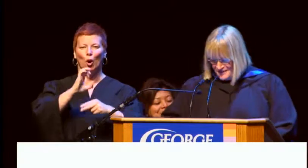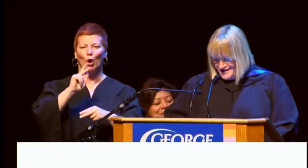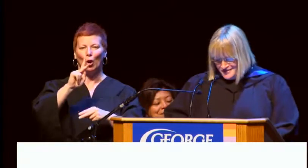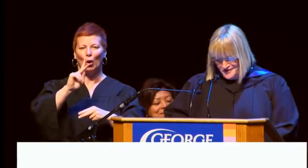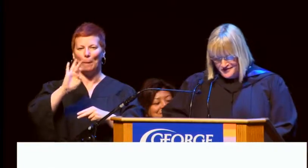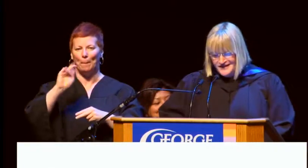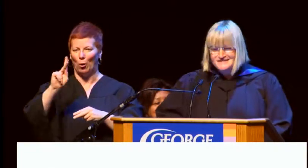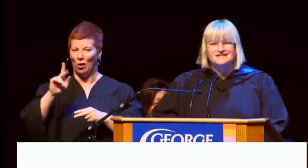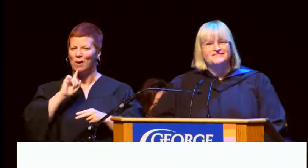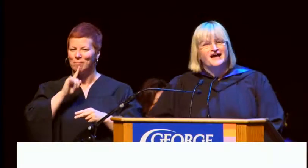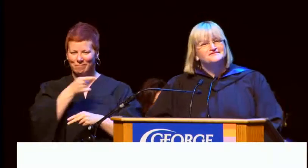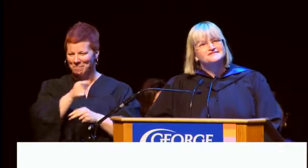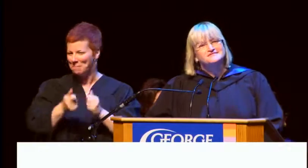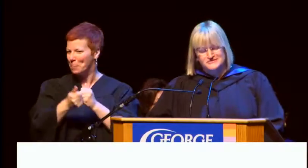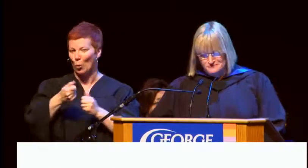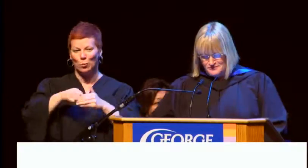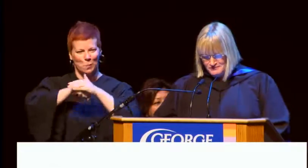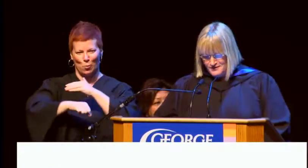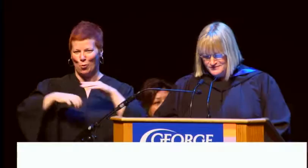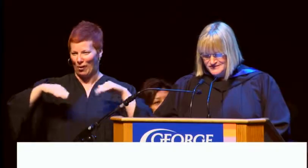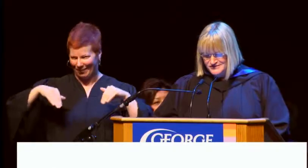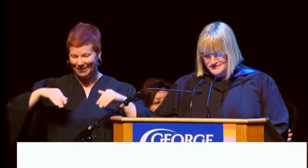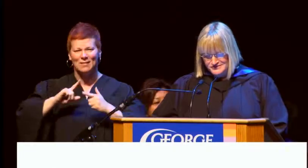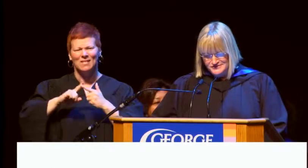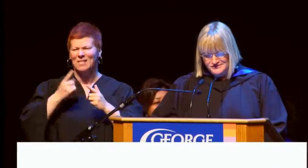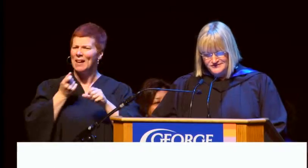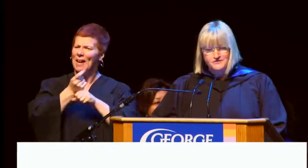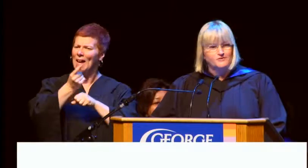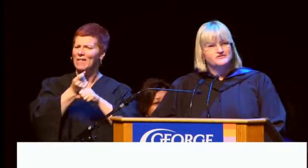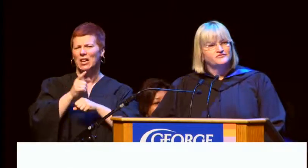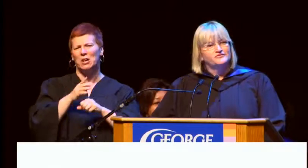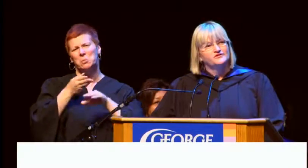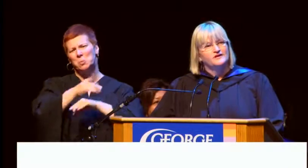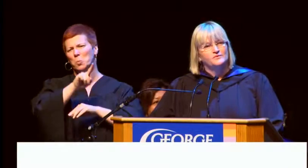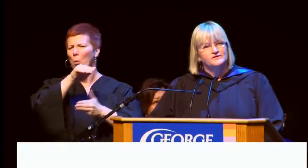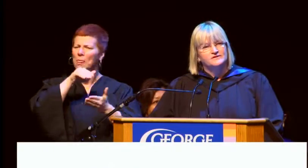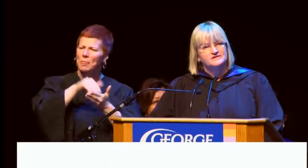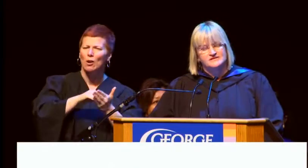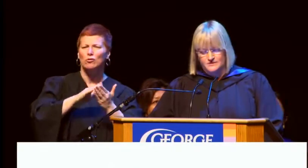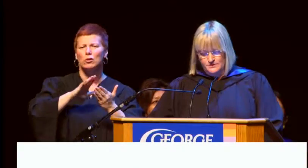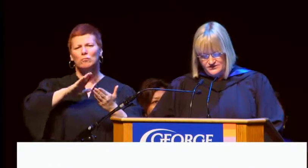LESS THAN A 1,000 COOKBOOKS WERE PUBLISHED EACH YEAR.